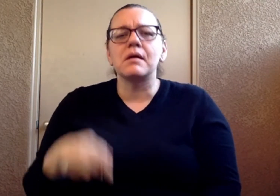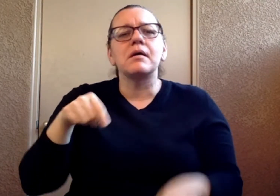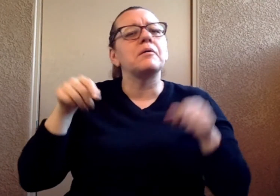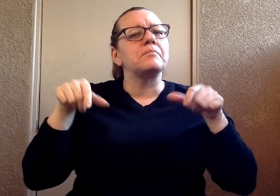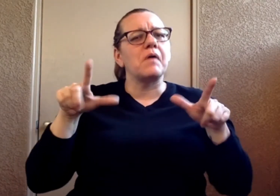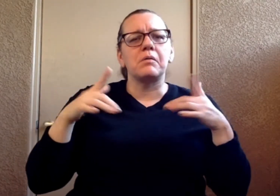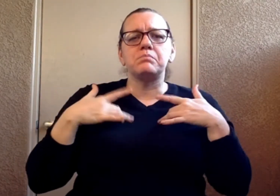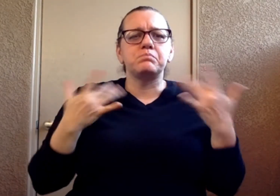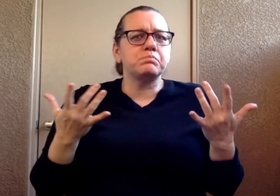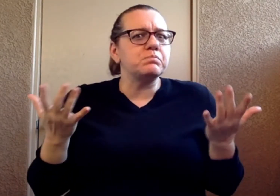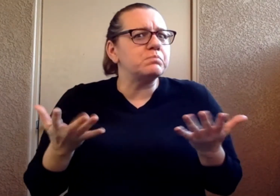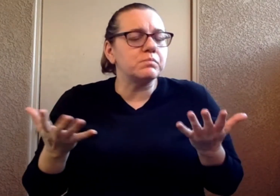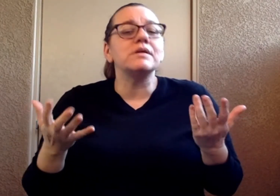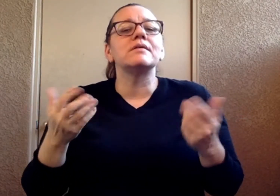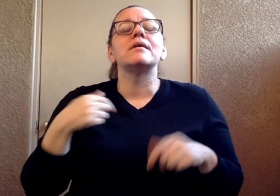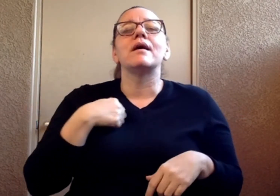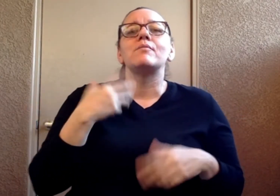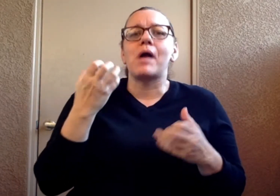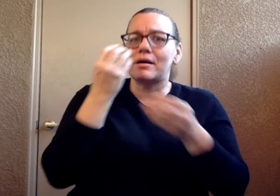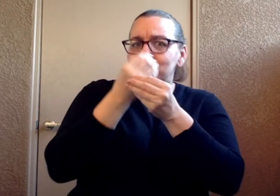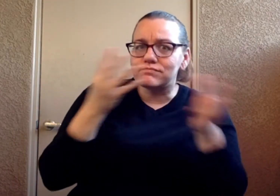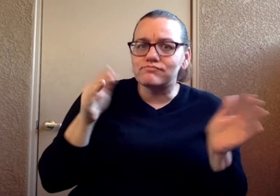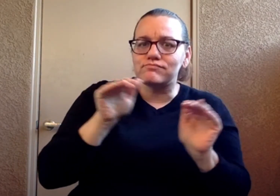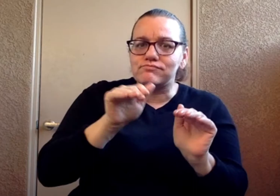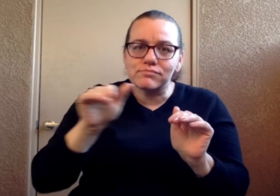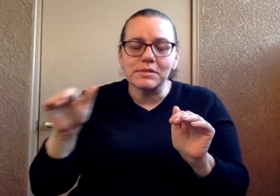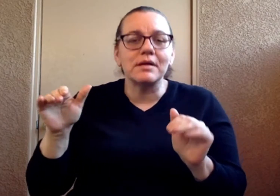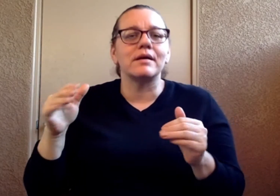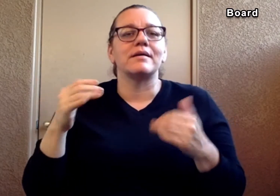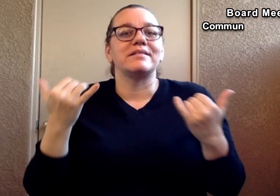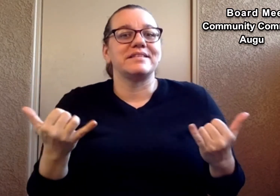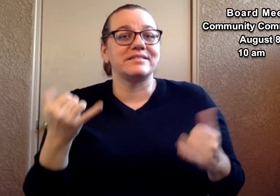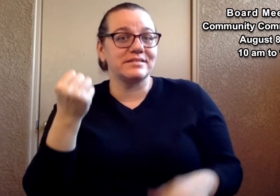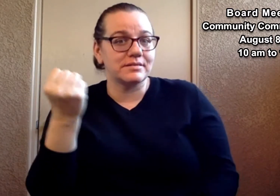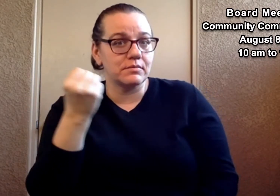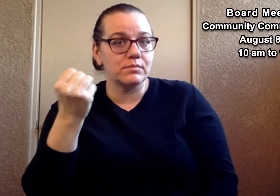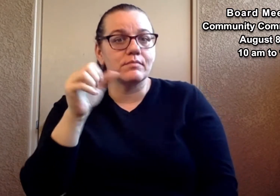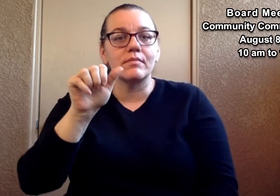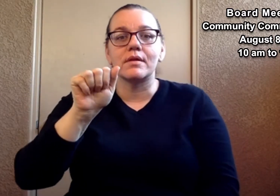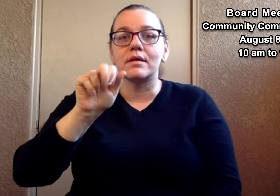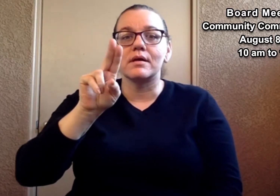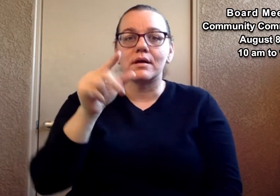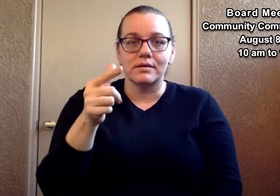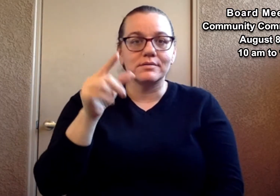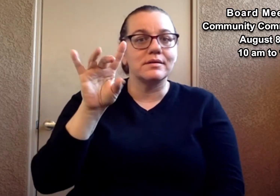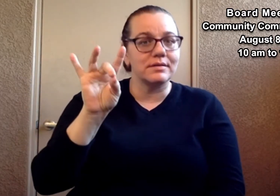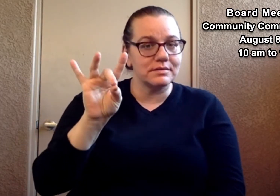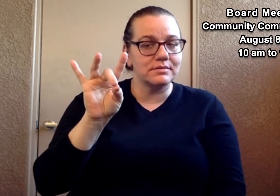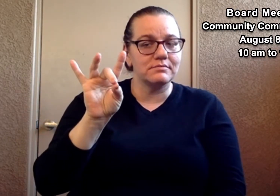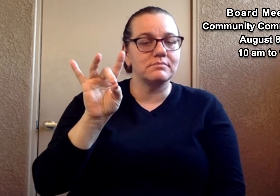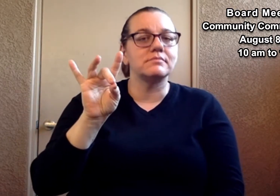I want to let you know in this vlog that this Saturday, August 8,